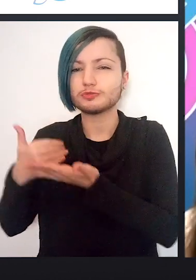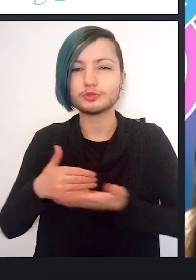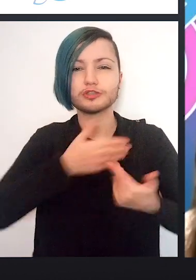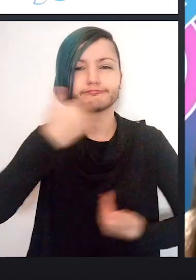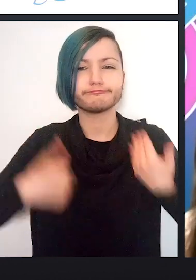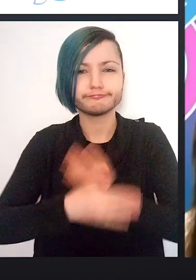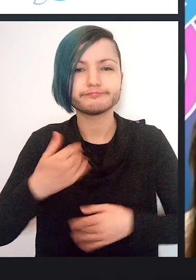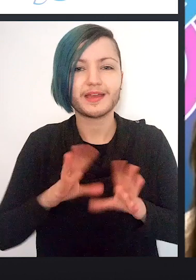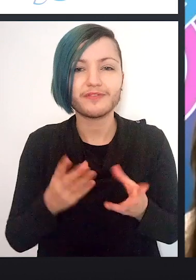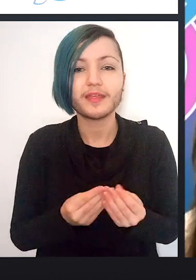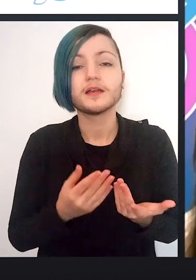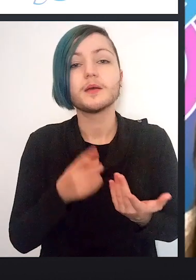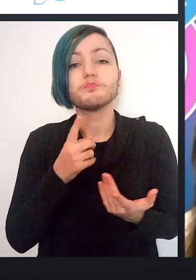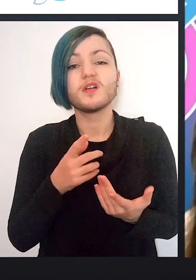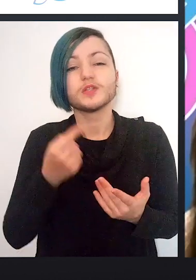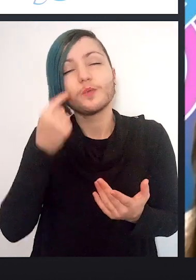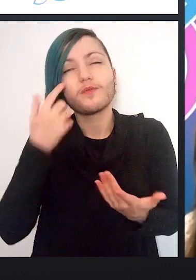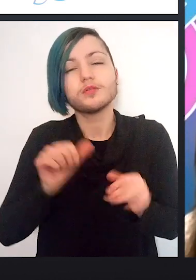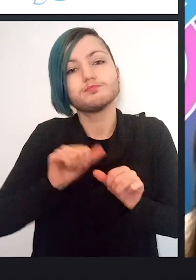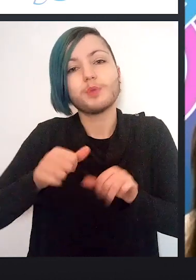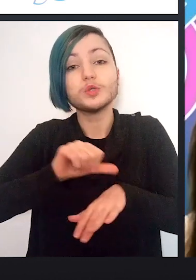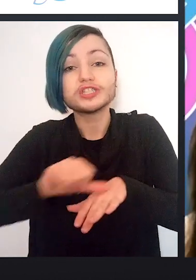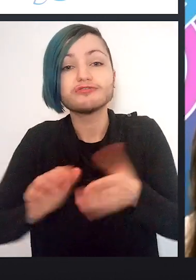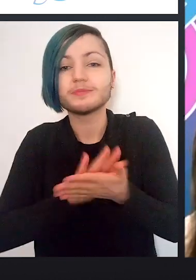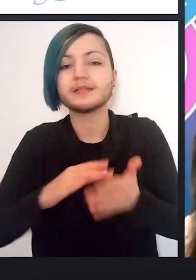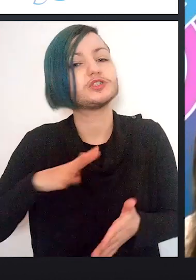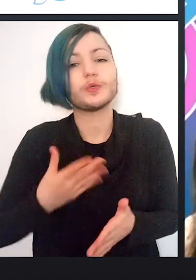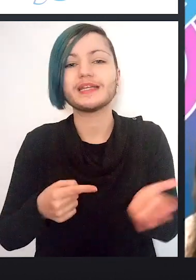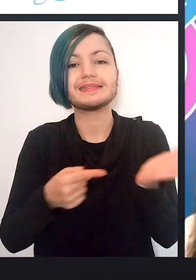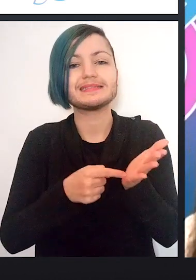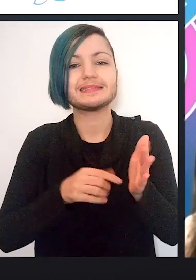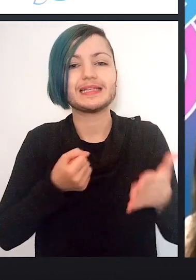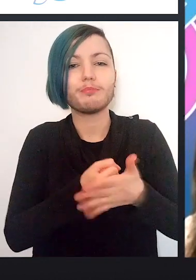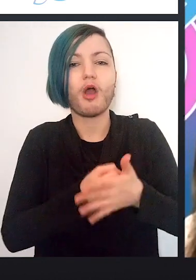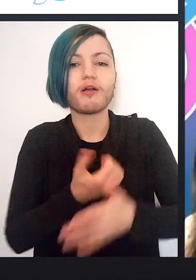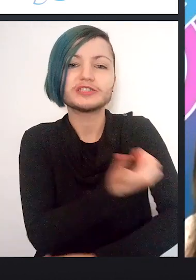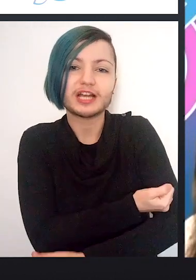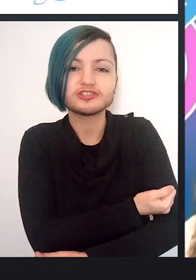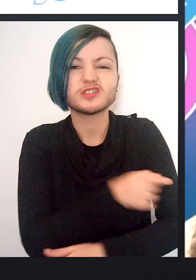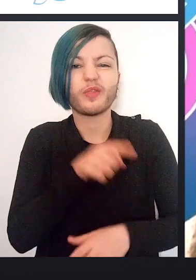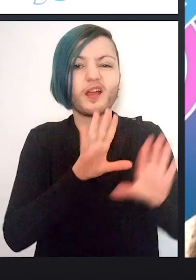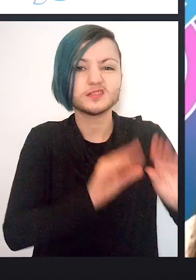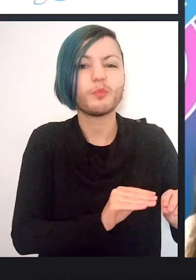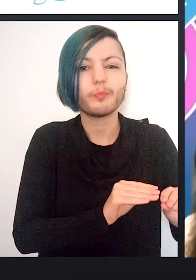Obviously you would no longer have needed the testosterone blocking injection after surgery, so you would have done away with that.